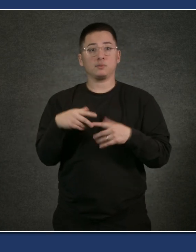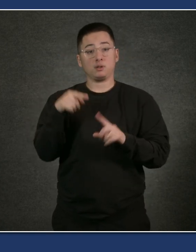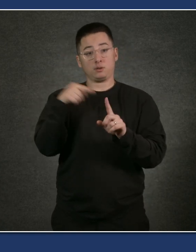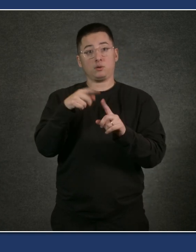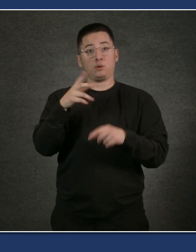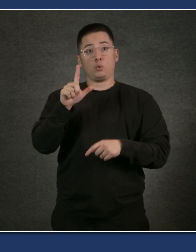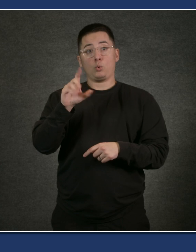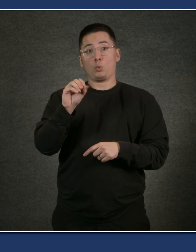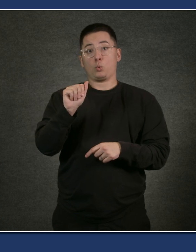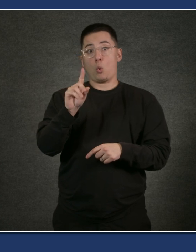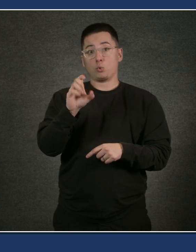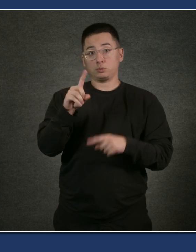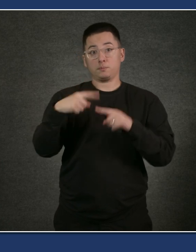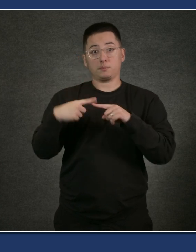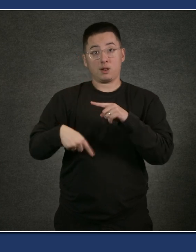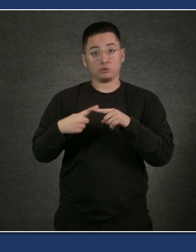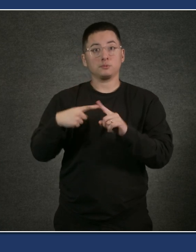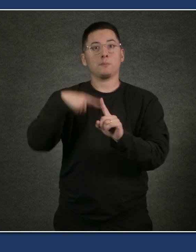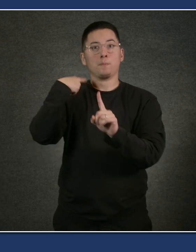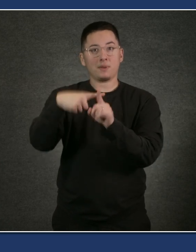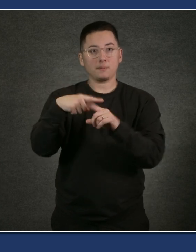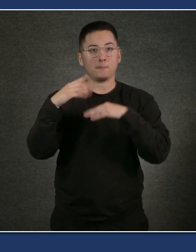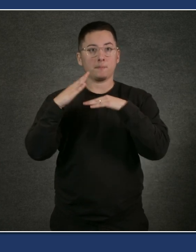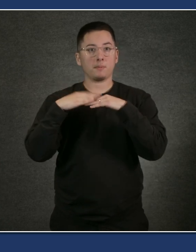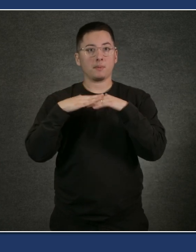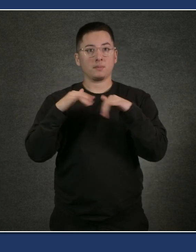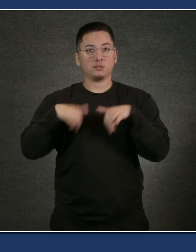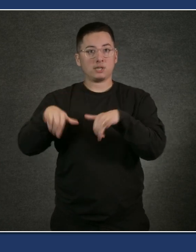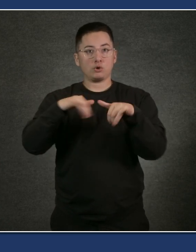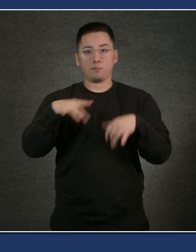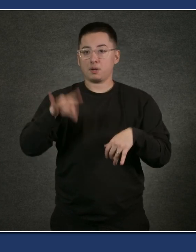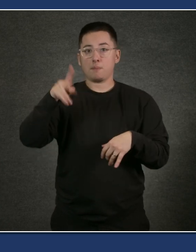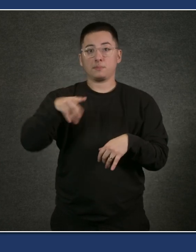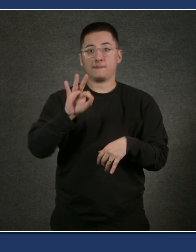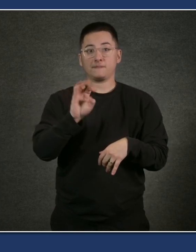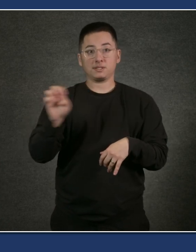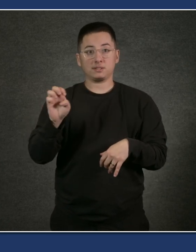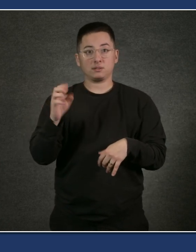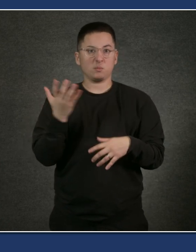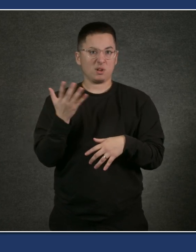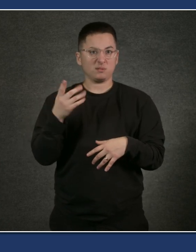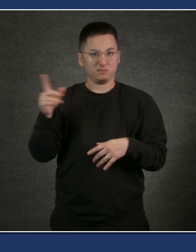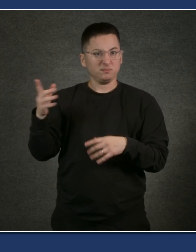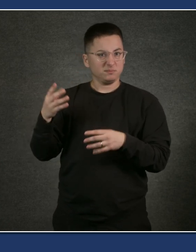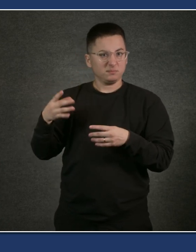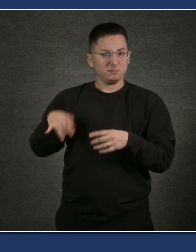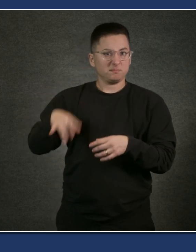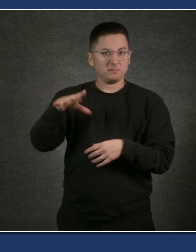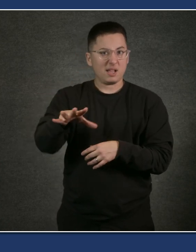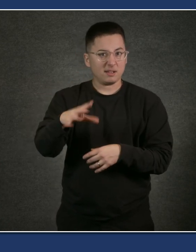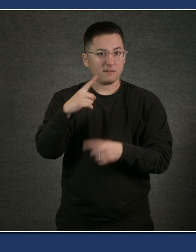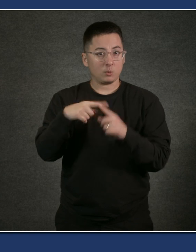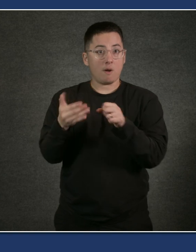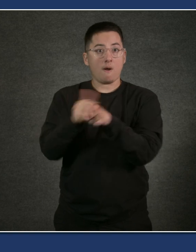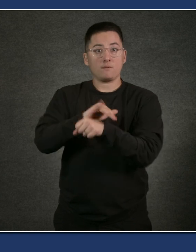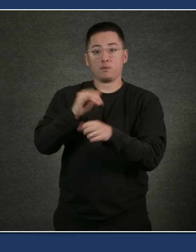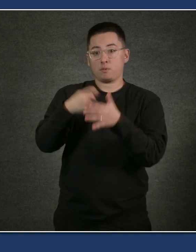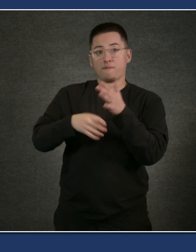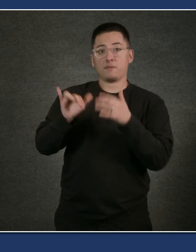is what the provider receives to cover the cost of that trip. This creates an especially big problem